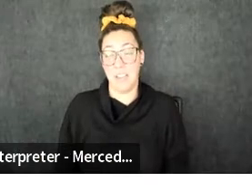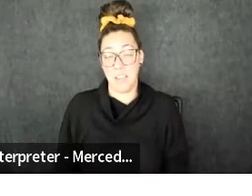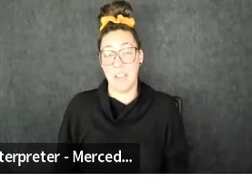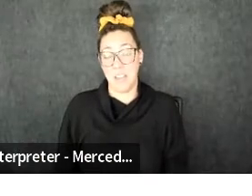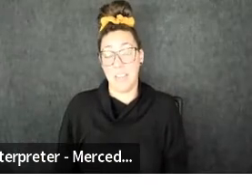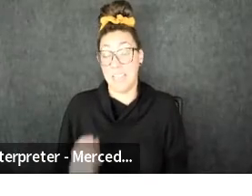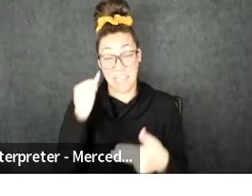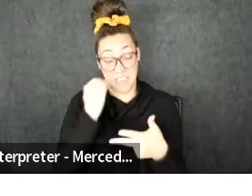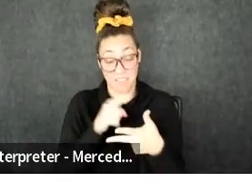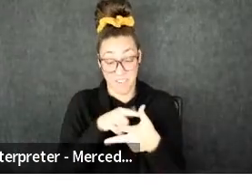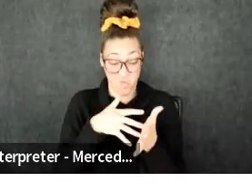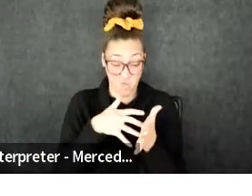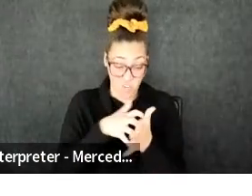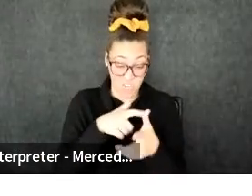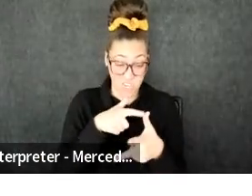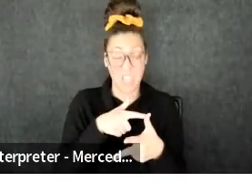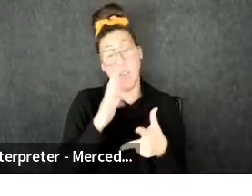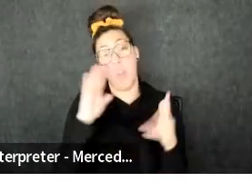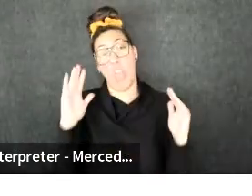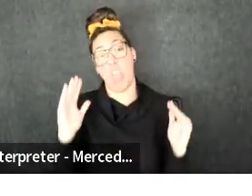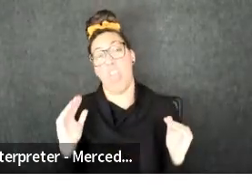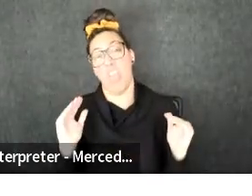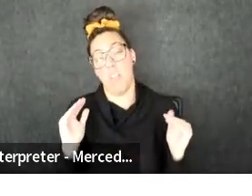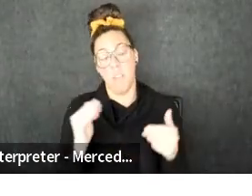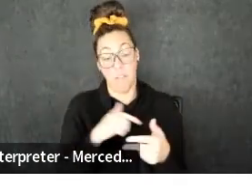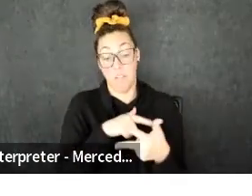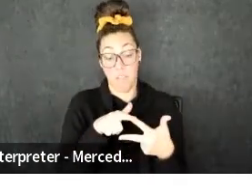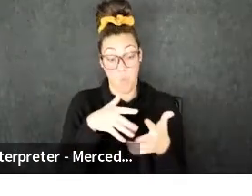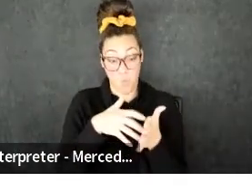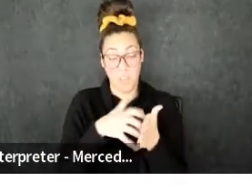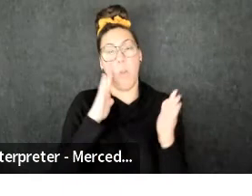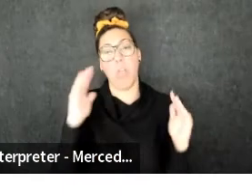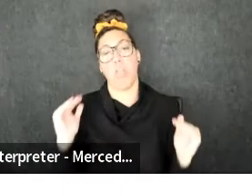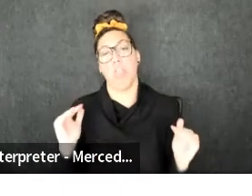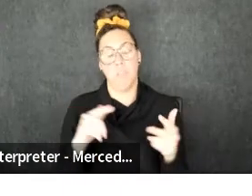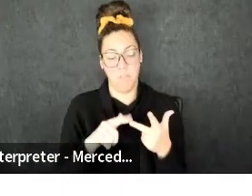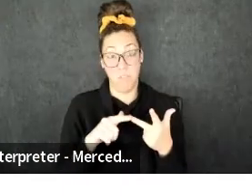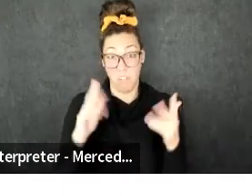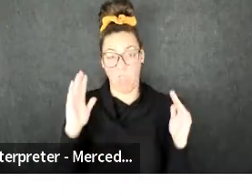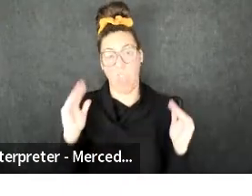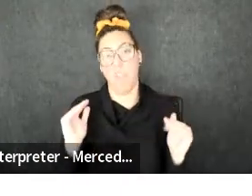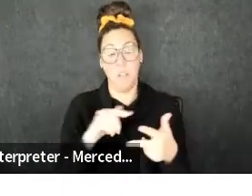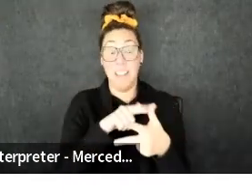if we have goals, but we have no willpower or no pathway way power to get there. We don't know how to achieve those goals.